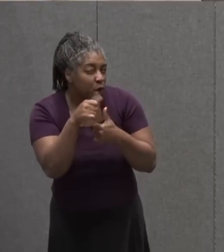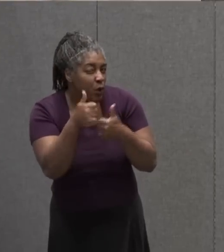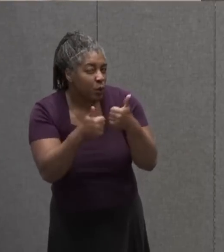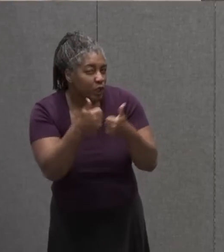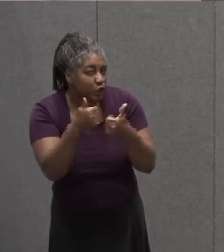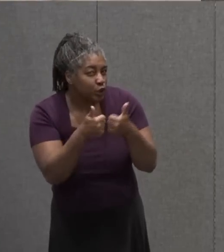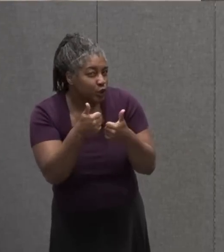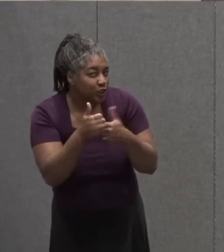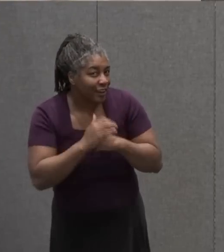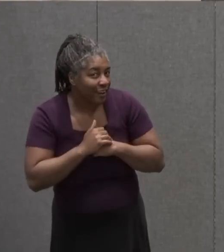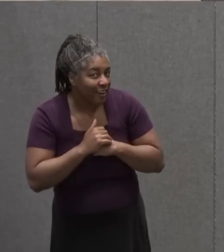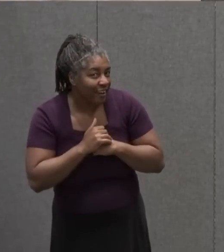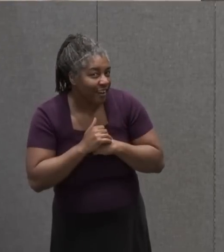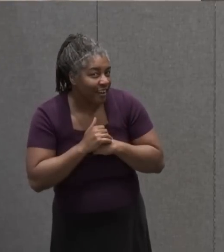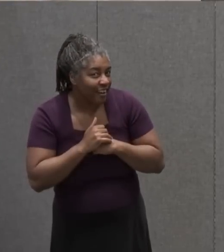That's right, it's f.